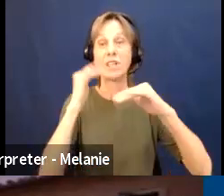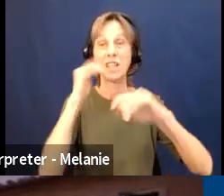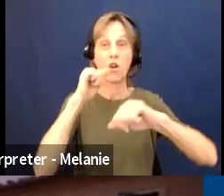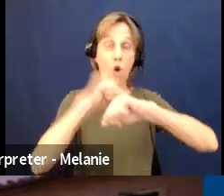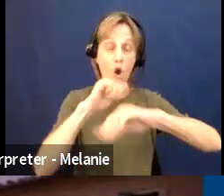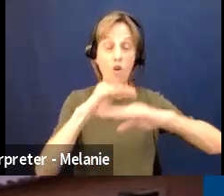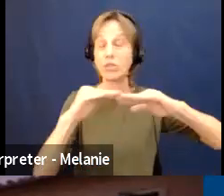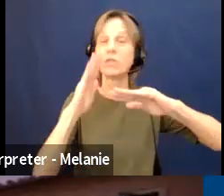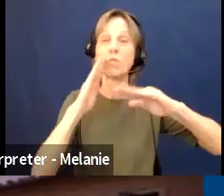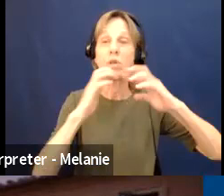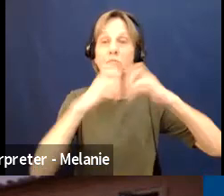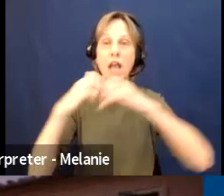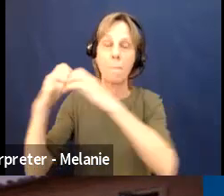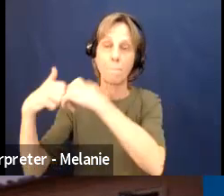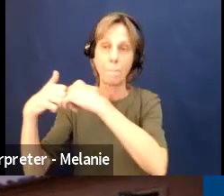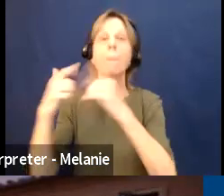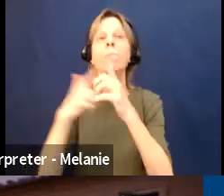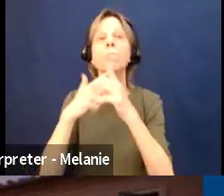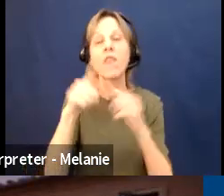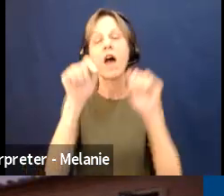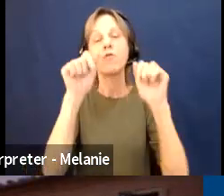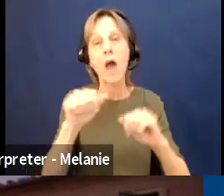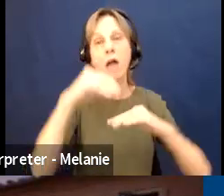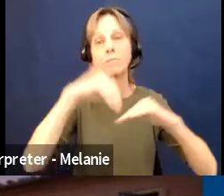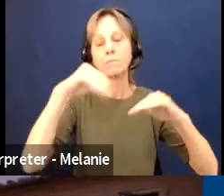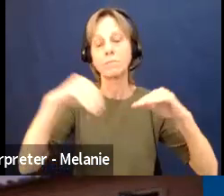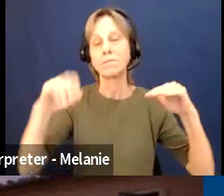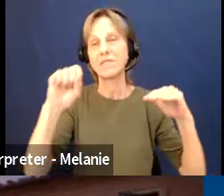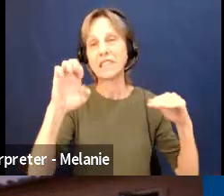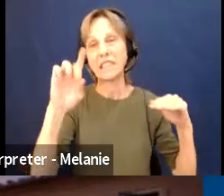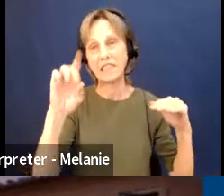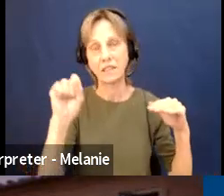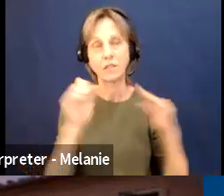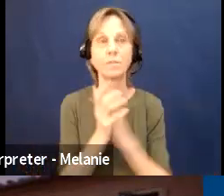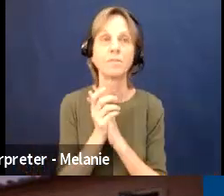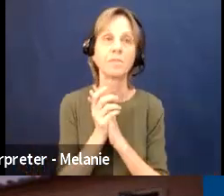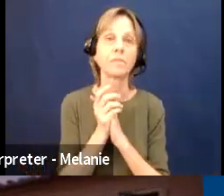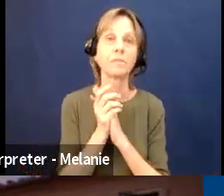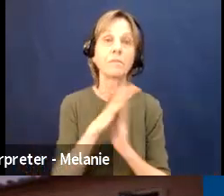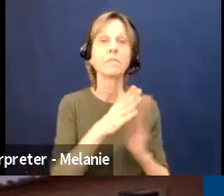you're really looking at trying to do so the low severity burn areas like I said you know is going